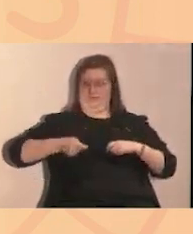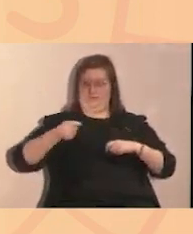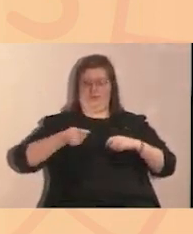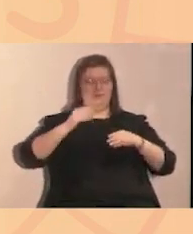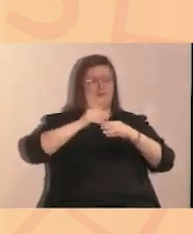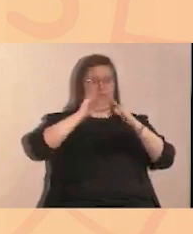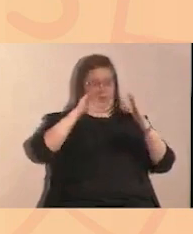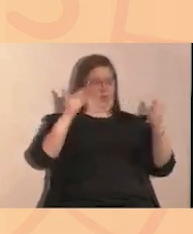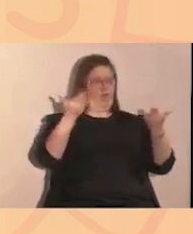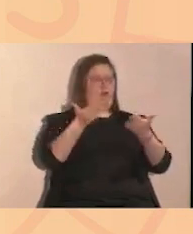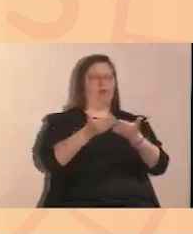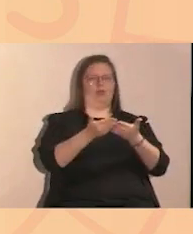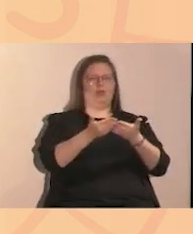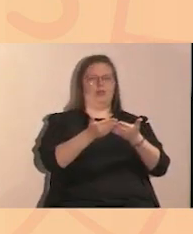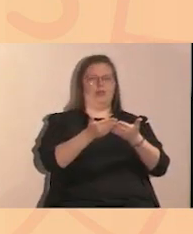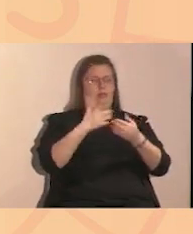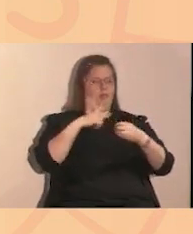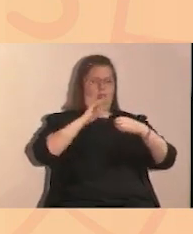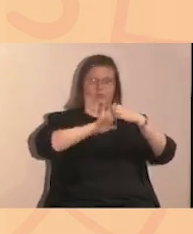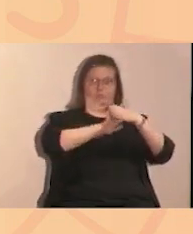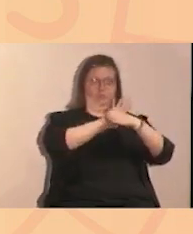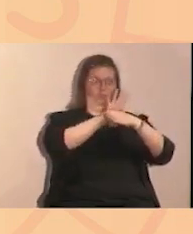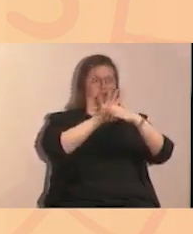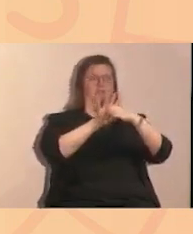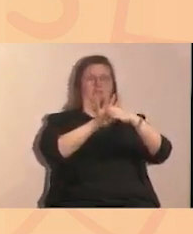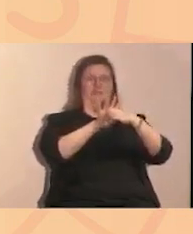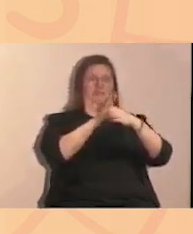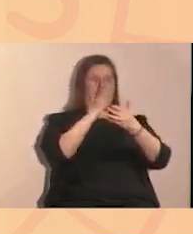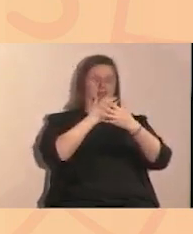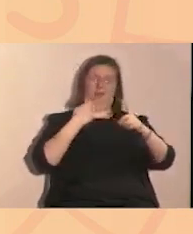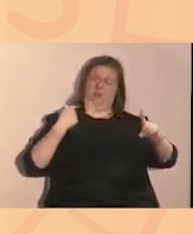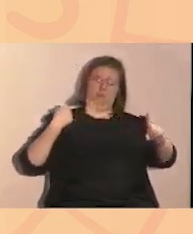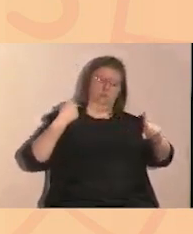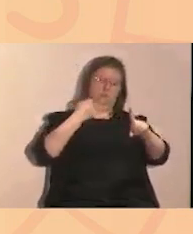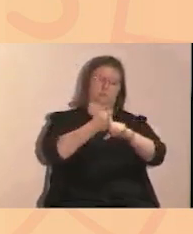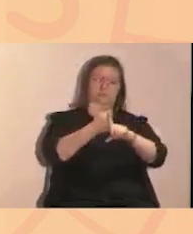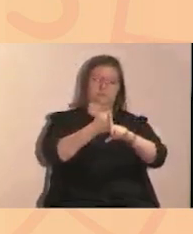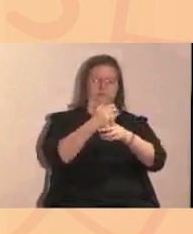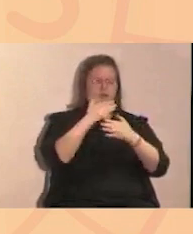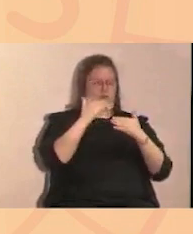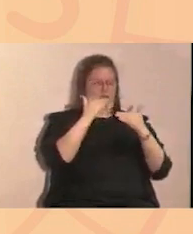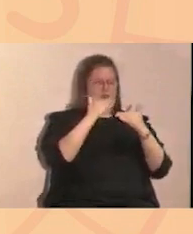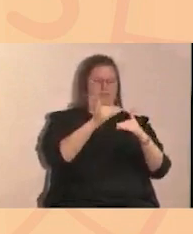as we emerge from the other side of a pandemic which created great upheaval in our lives, limiting our movements and freedoms,